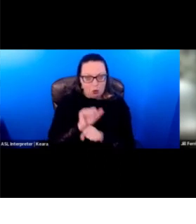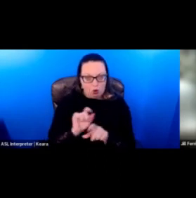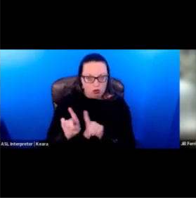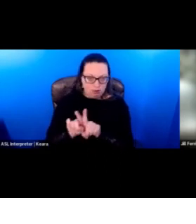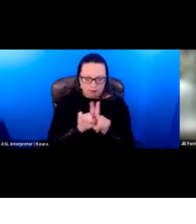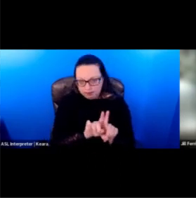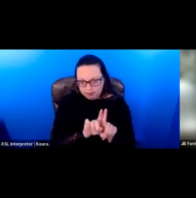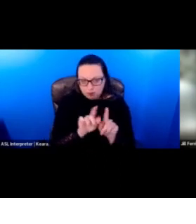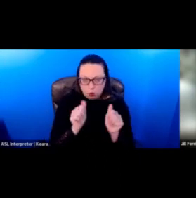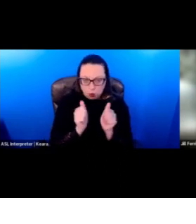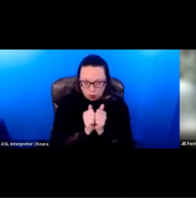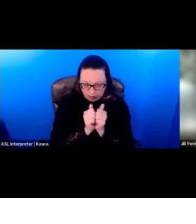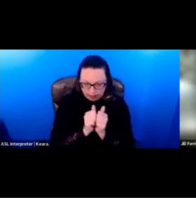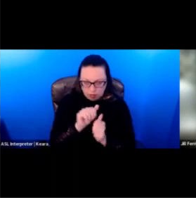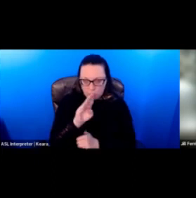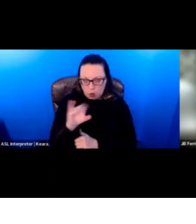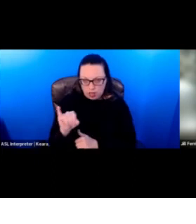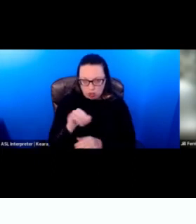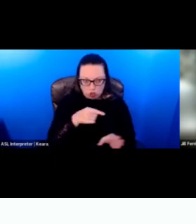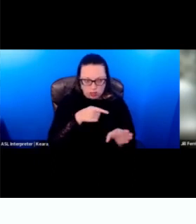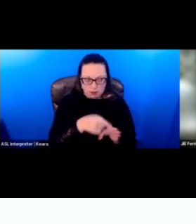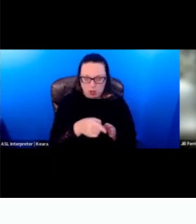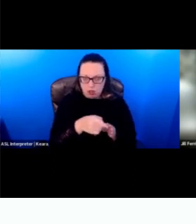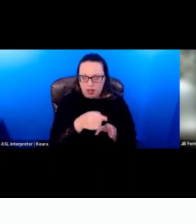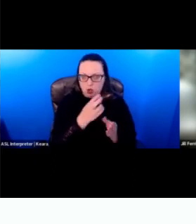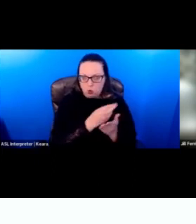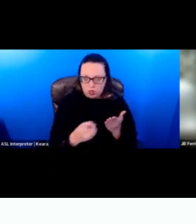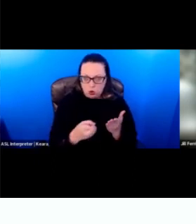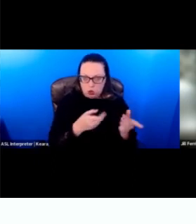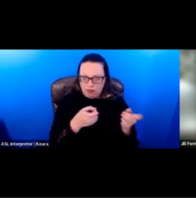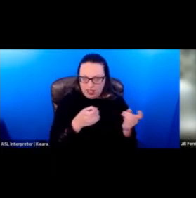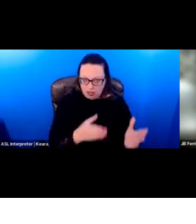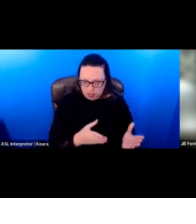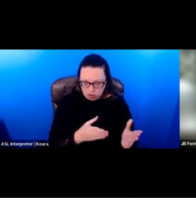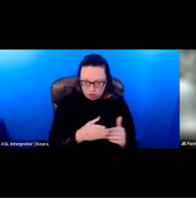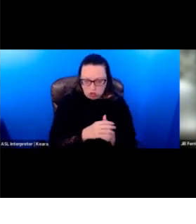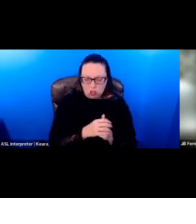with a brain injury, specialized resource facilitator or navigator. And between the two